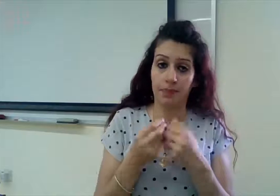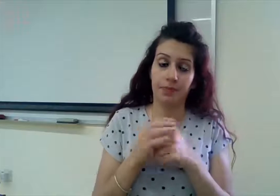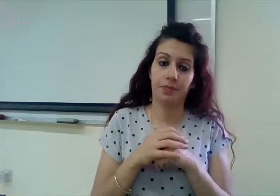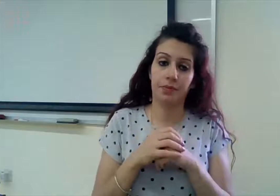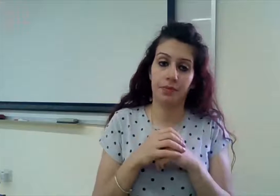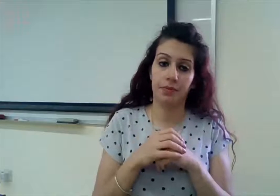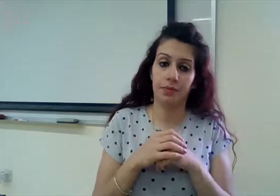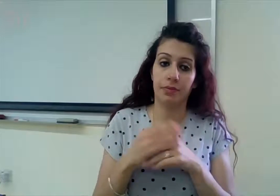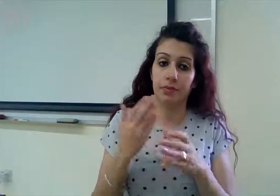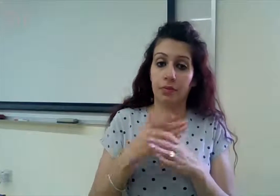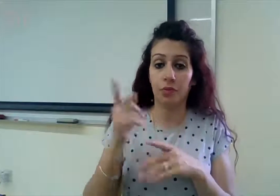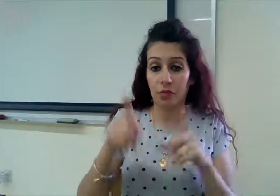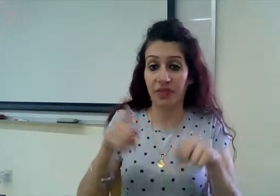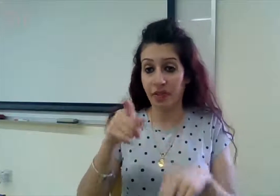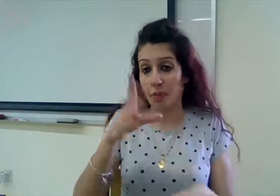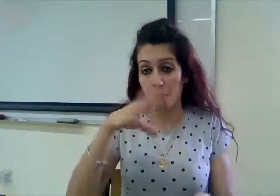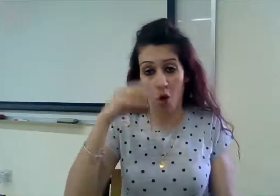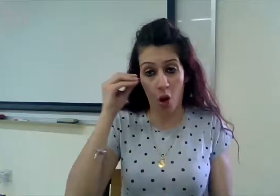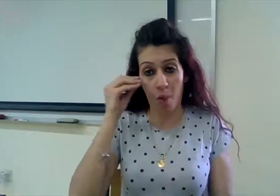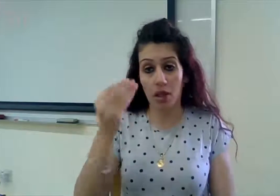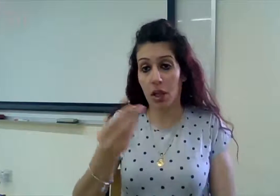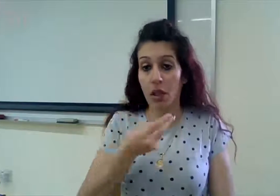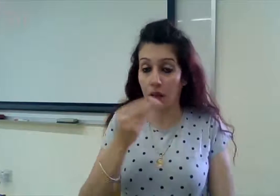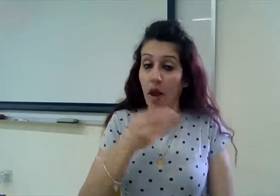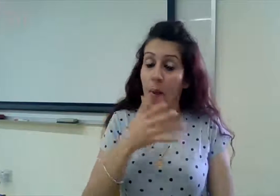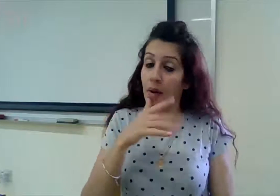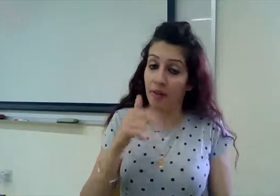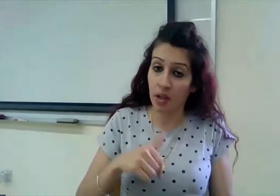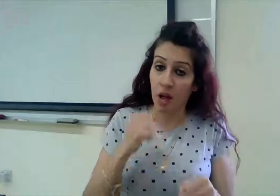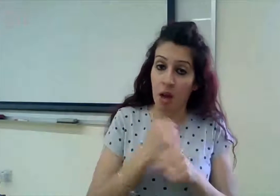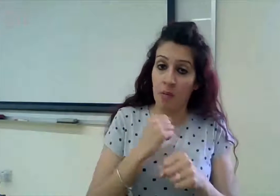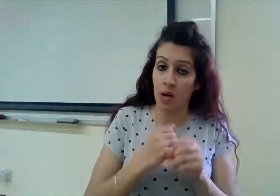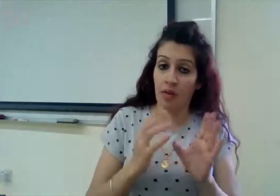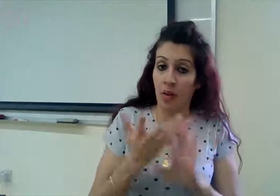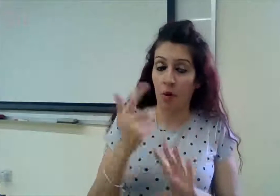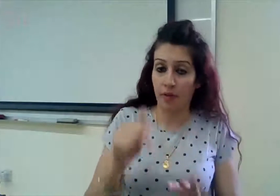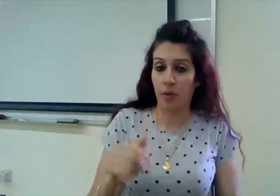disabilities educational program which is the community-based education we call